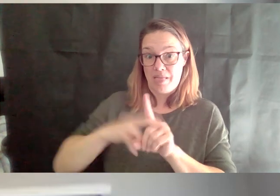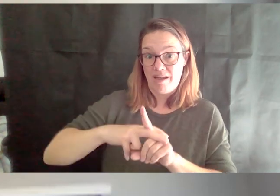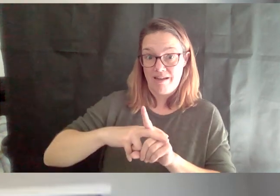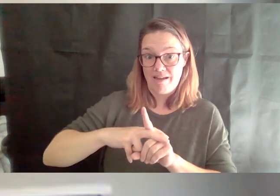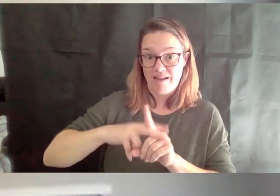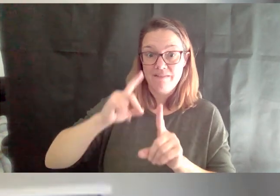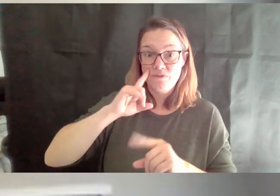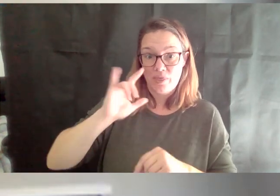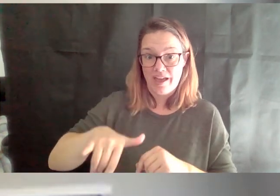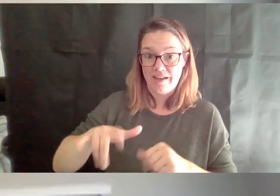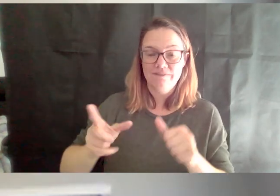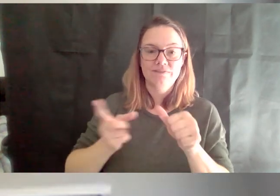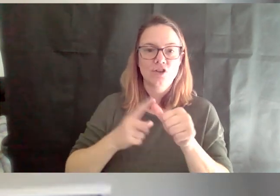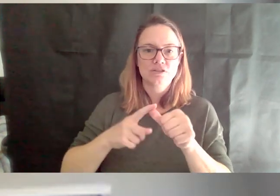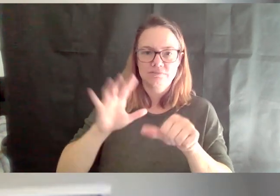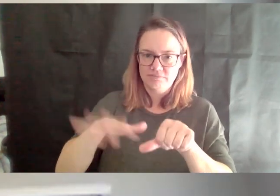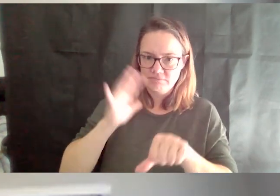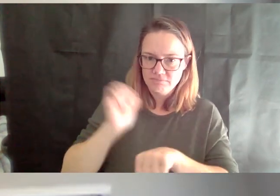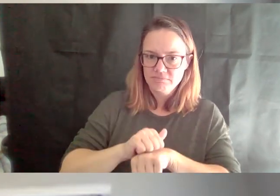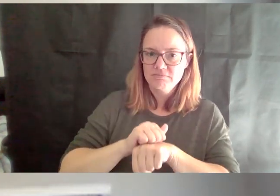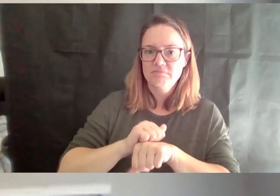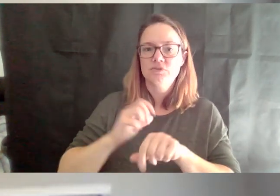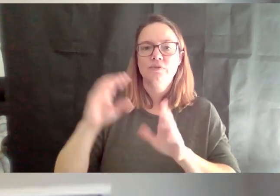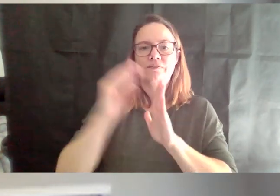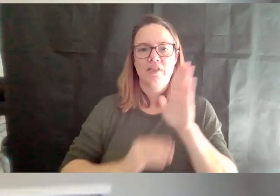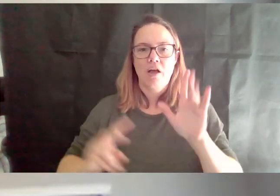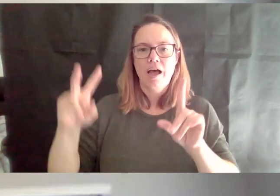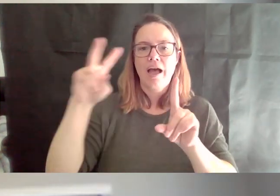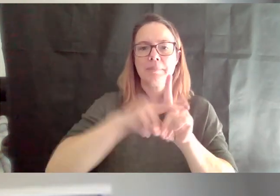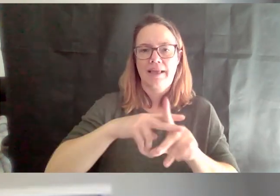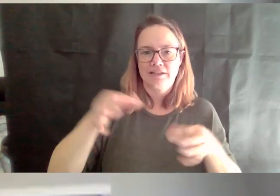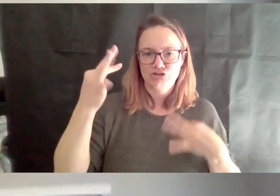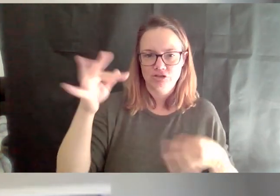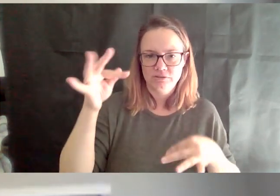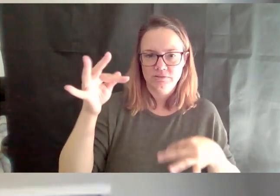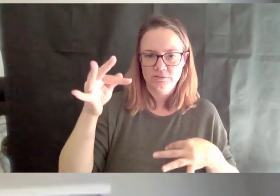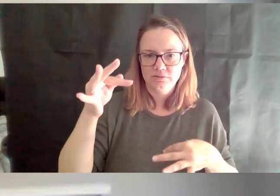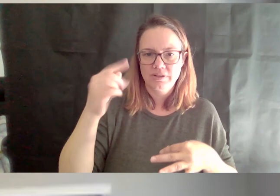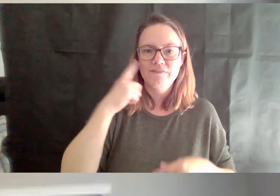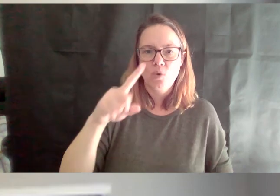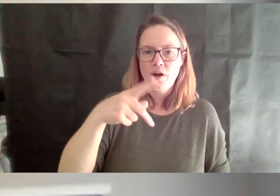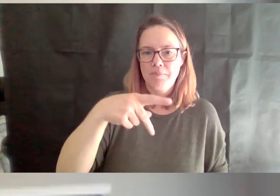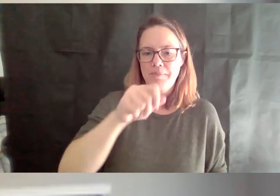we would schedule an appointment to complete the application for payeeship.